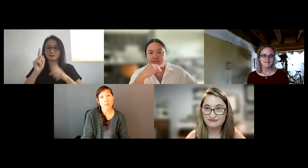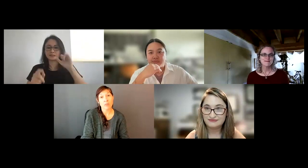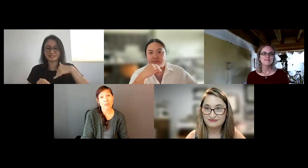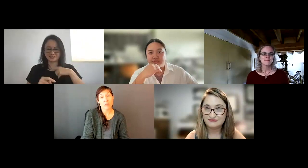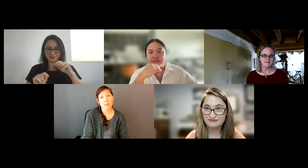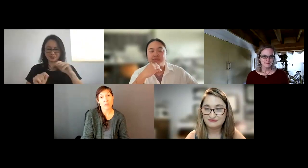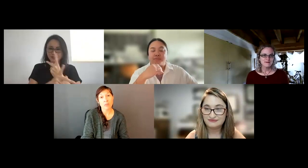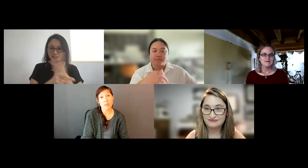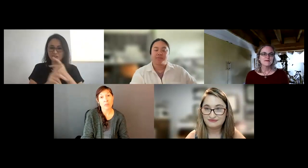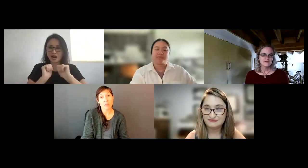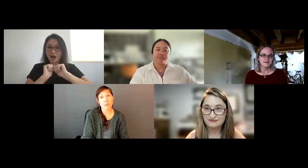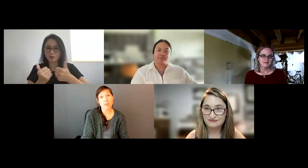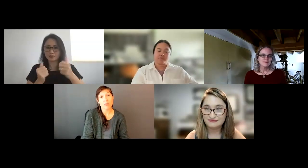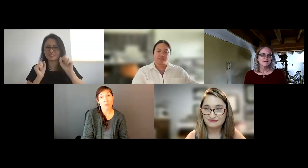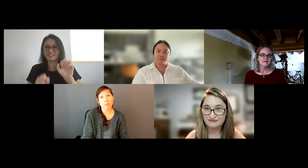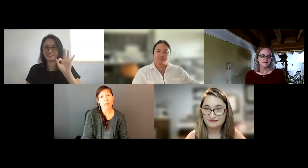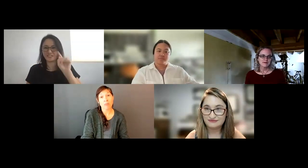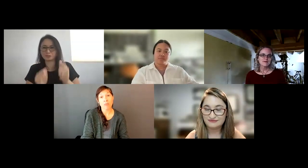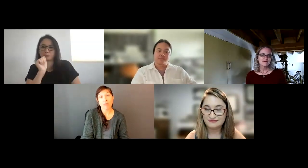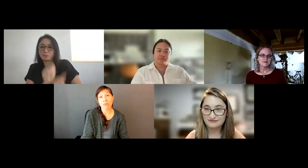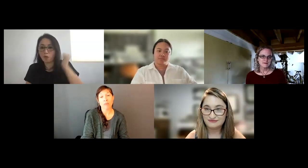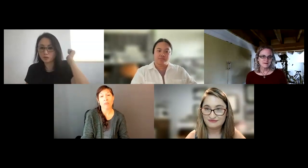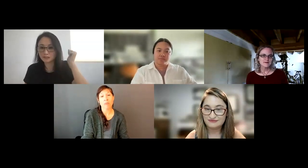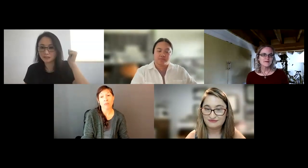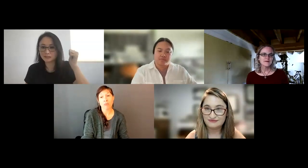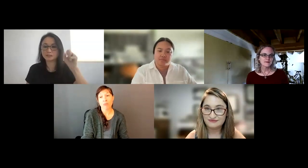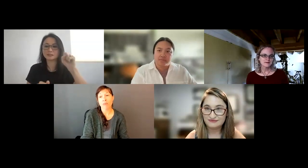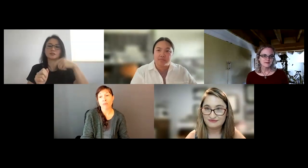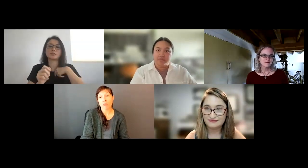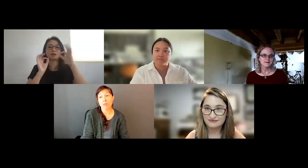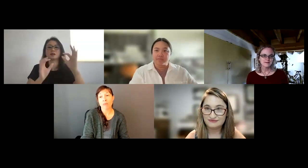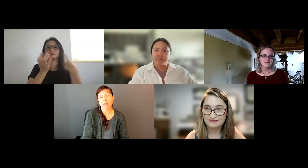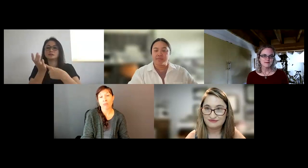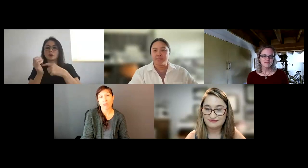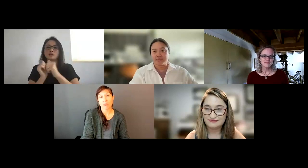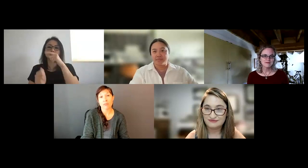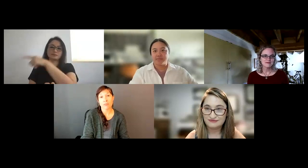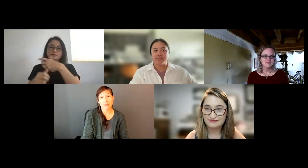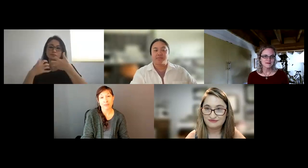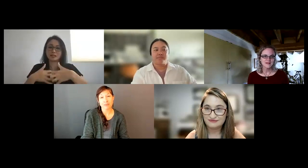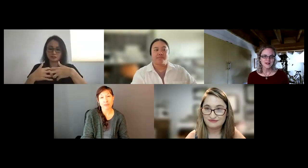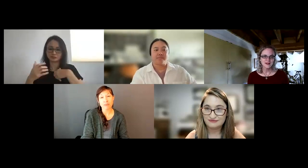or any body dimensions like that. So trying to figure out how it can fit most folks.